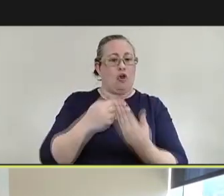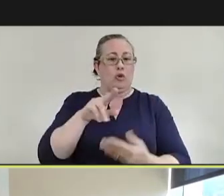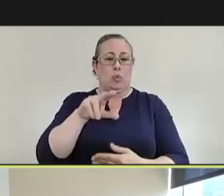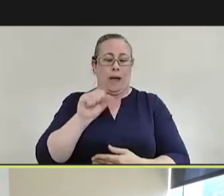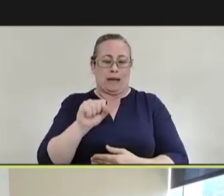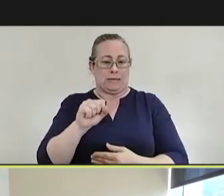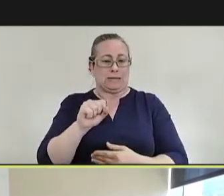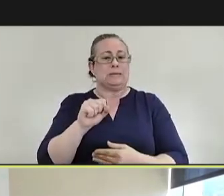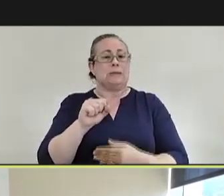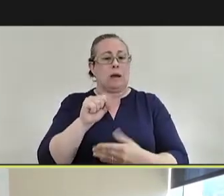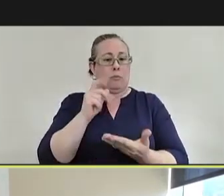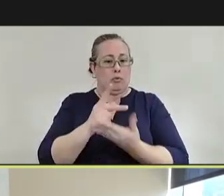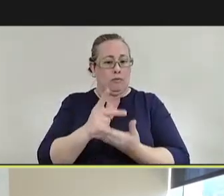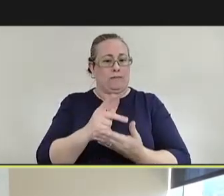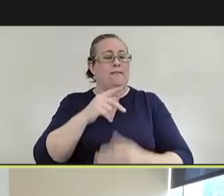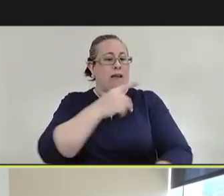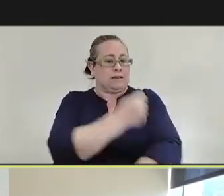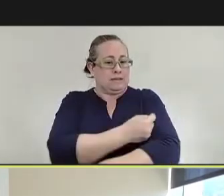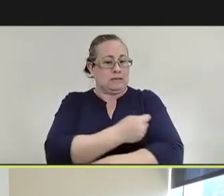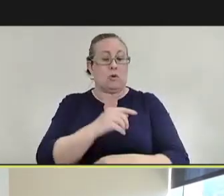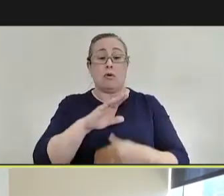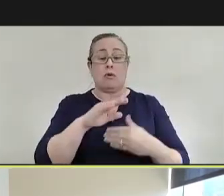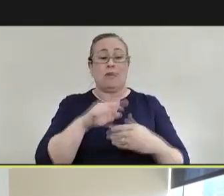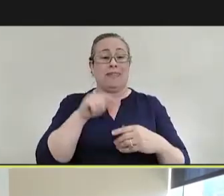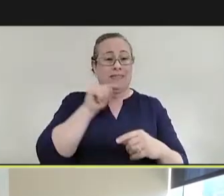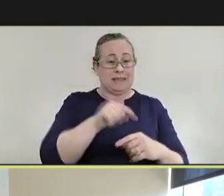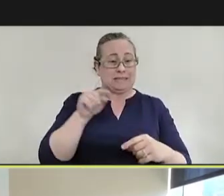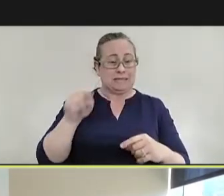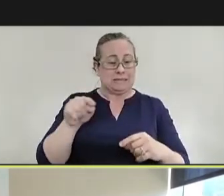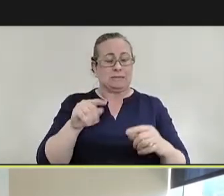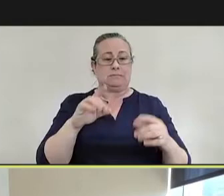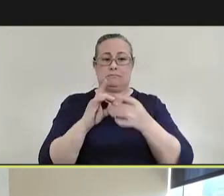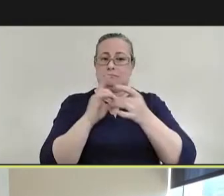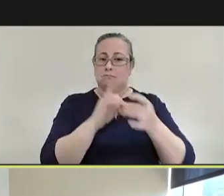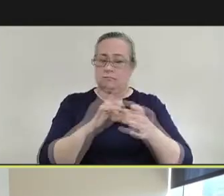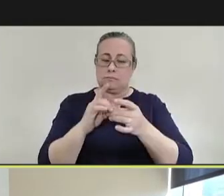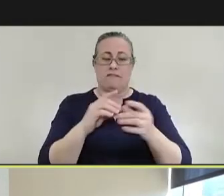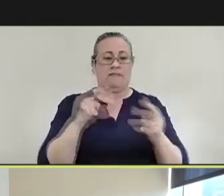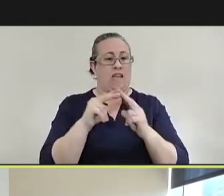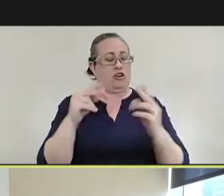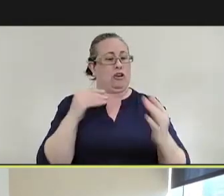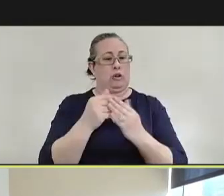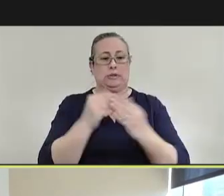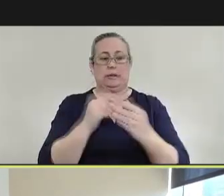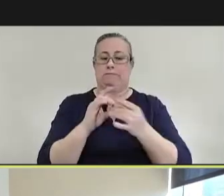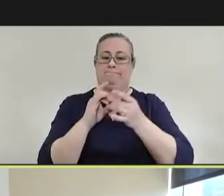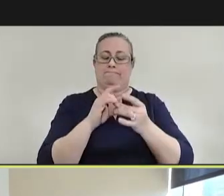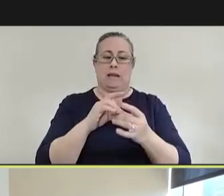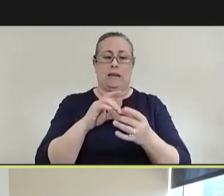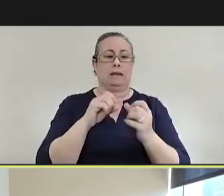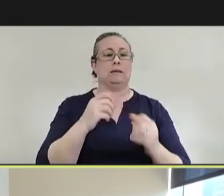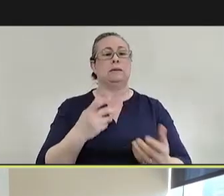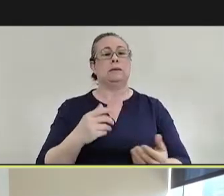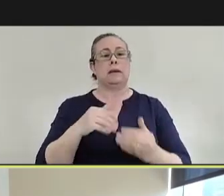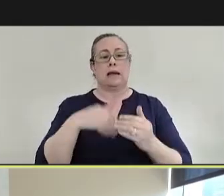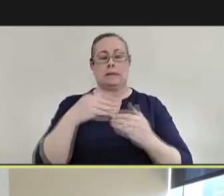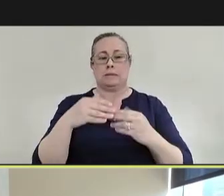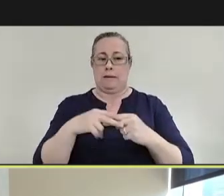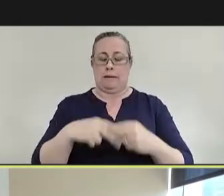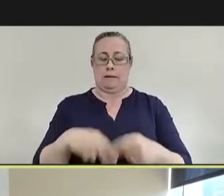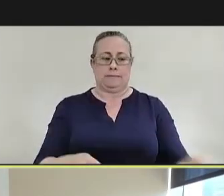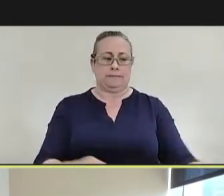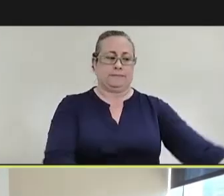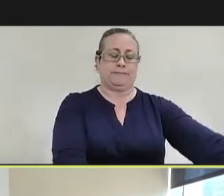function and sequence and phylogeny are all very closely intertwined. Next slide please.